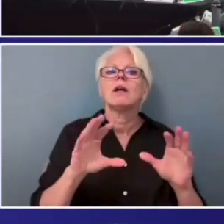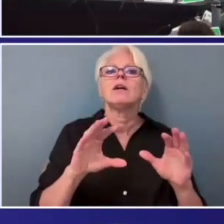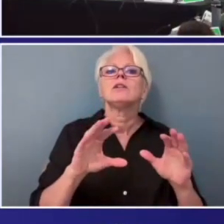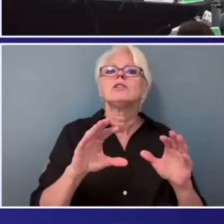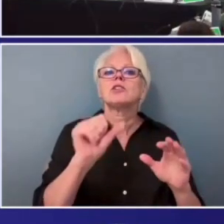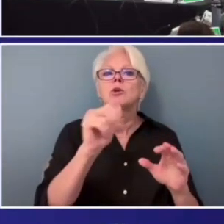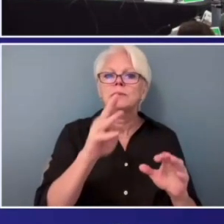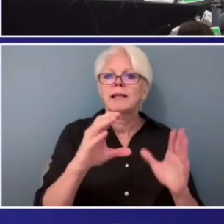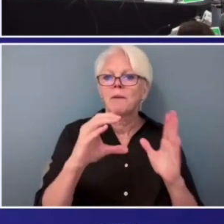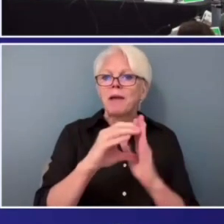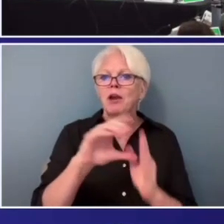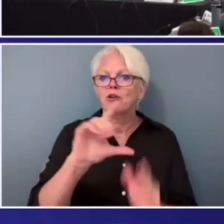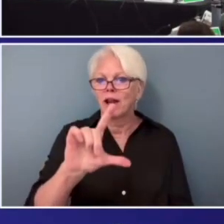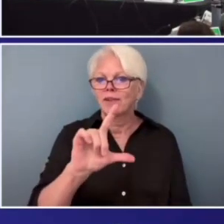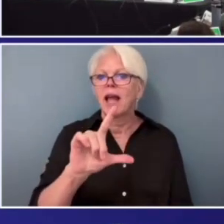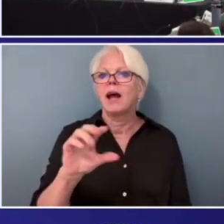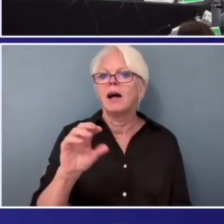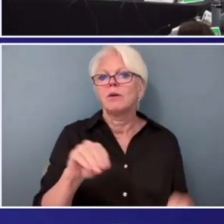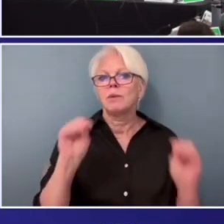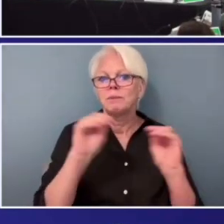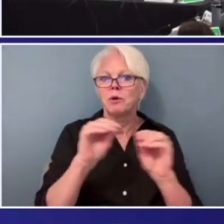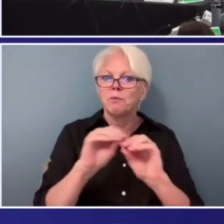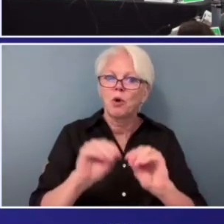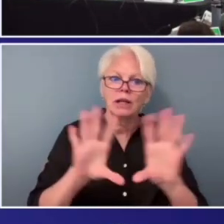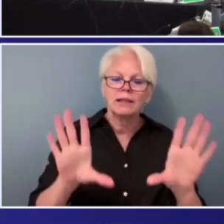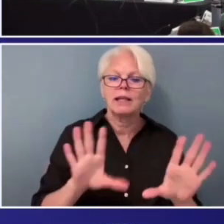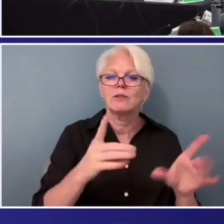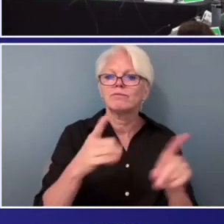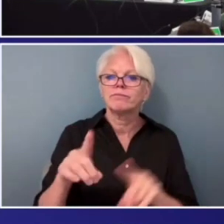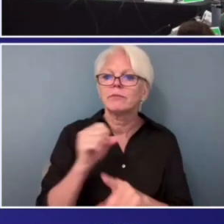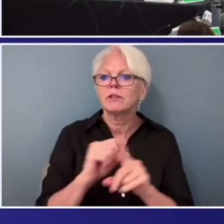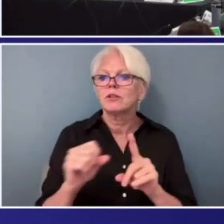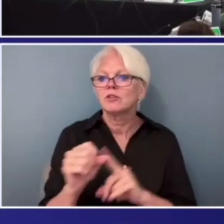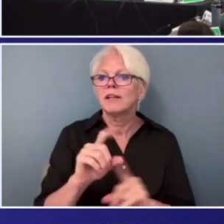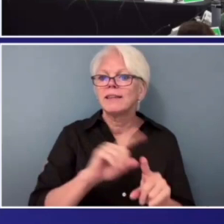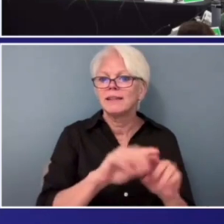this particular instance of creating this the parameters and the definition around